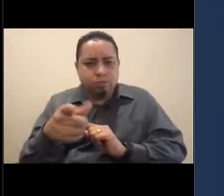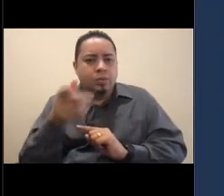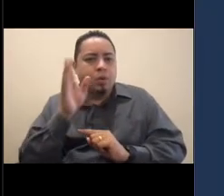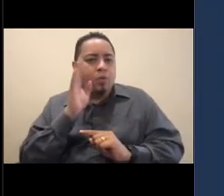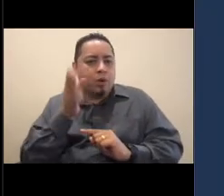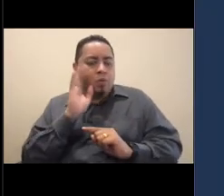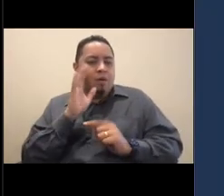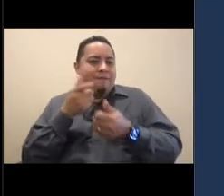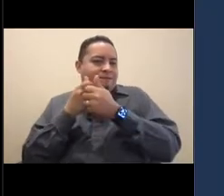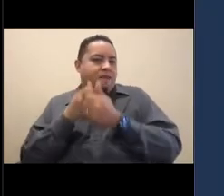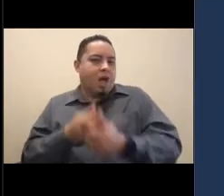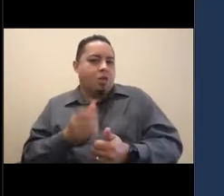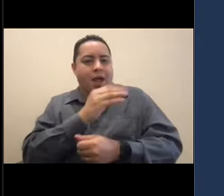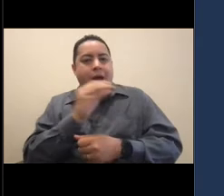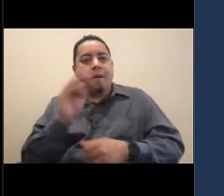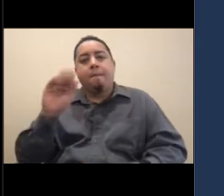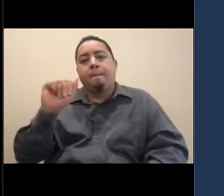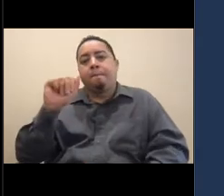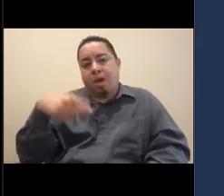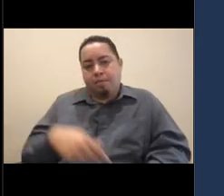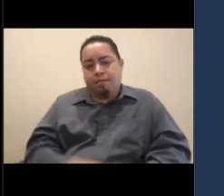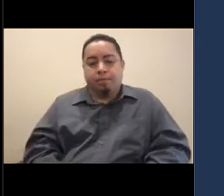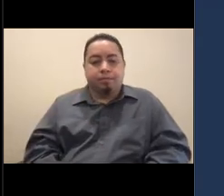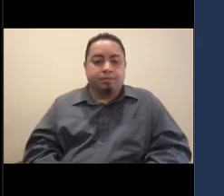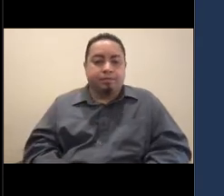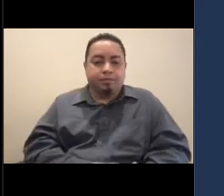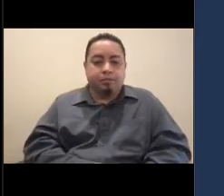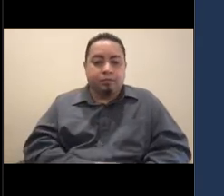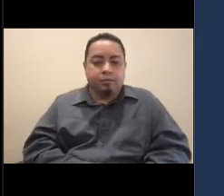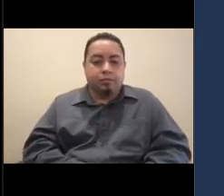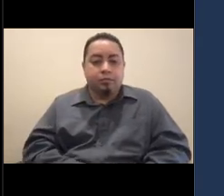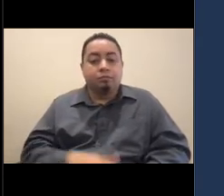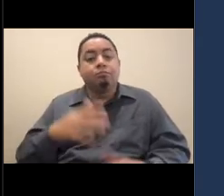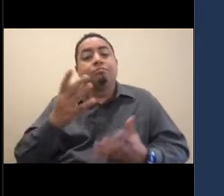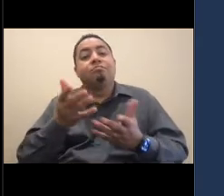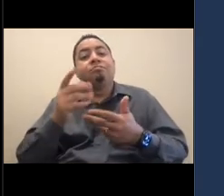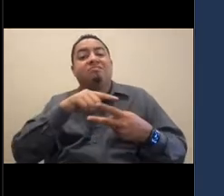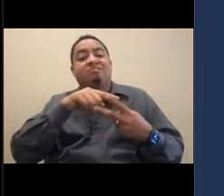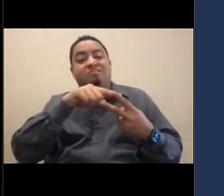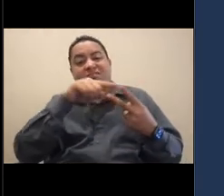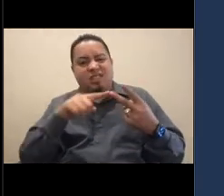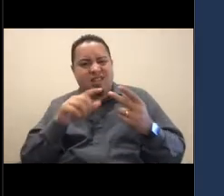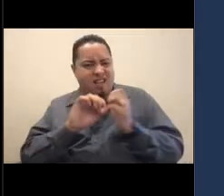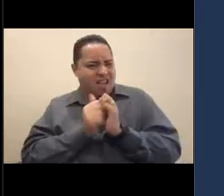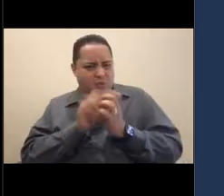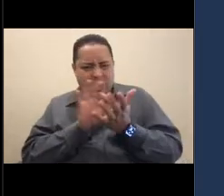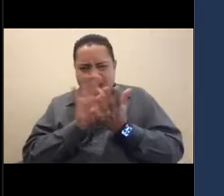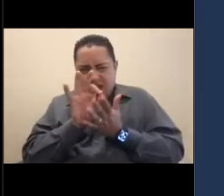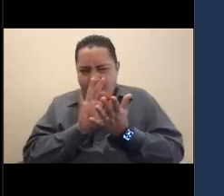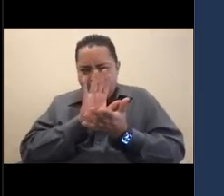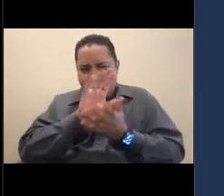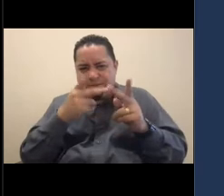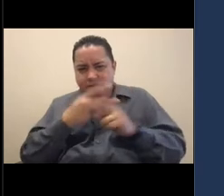we are talking about acoustic telemetry. So that's kind of the science behind this tagging process.